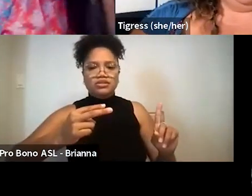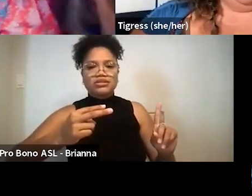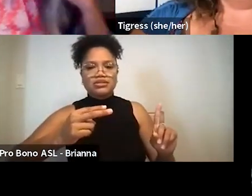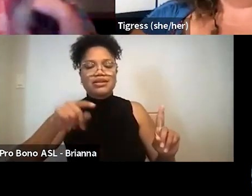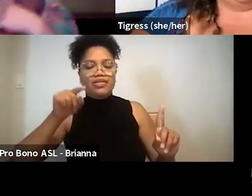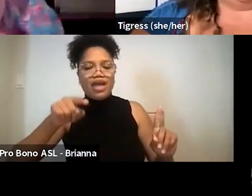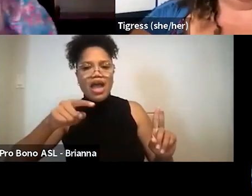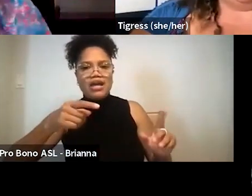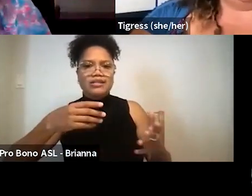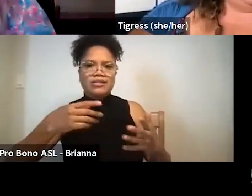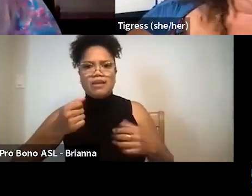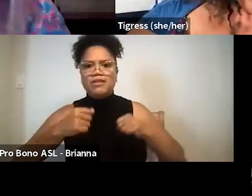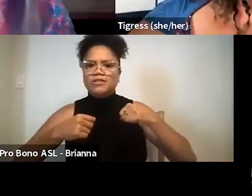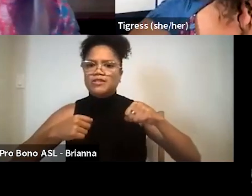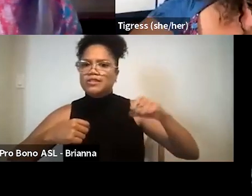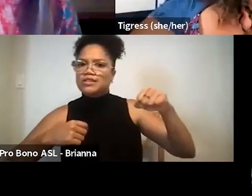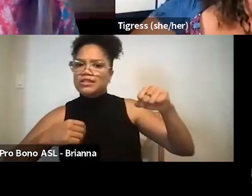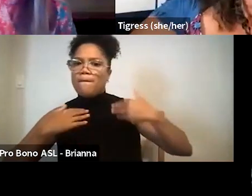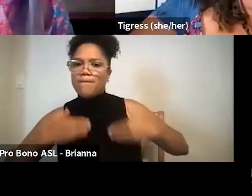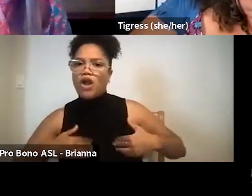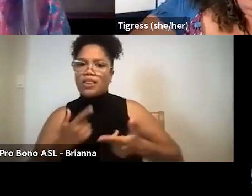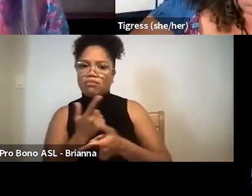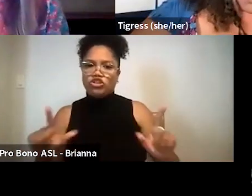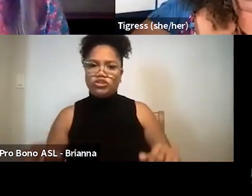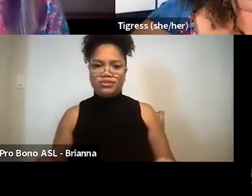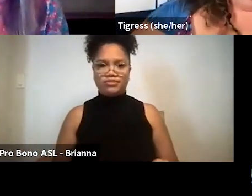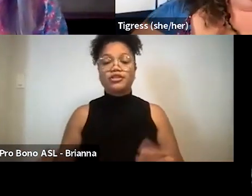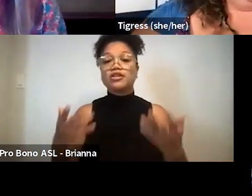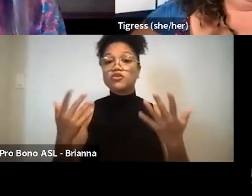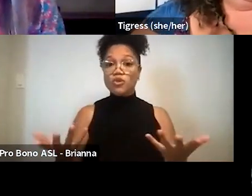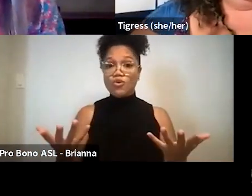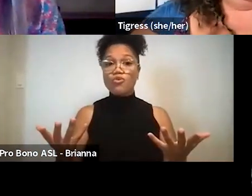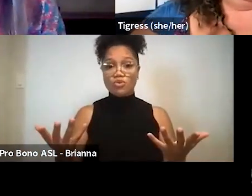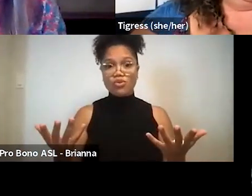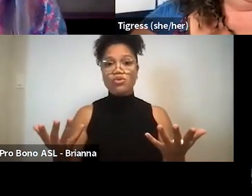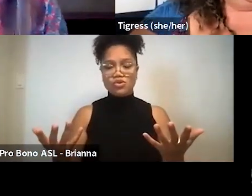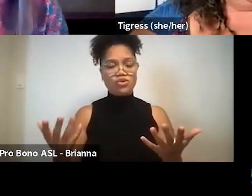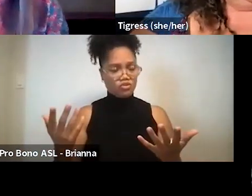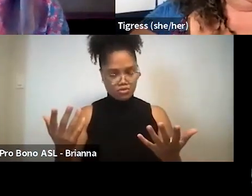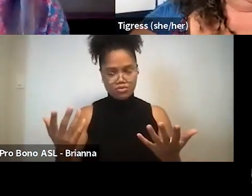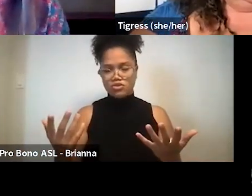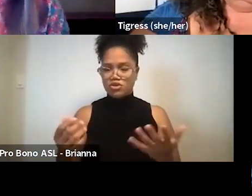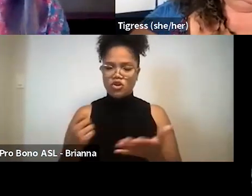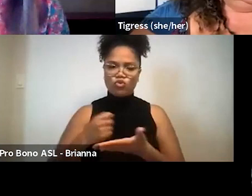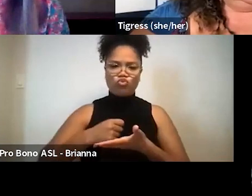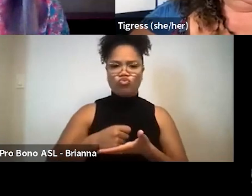But there we go. But so a very, very rich, broad mandate,